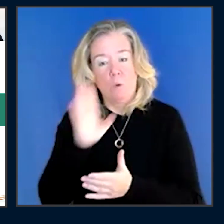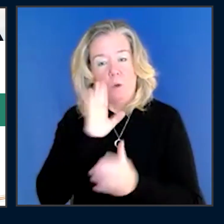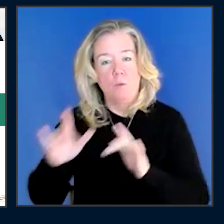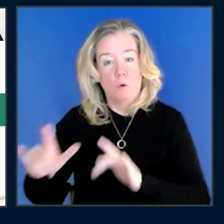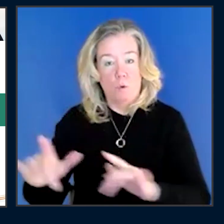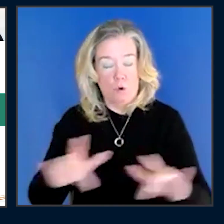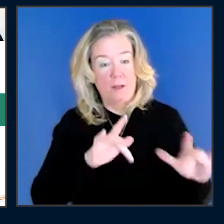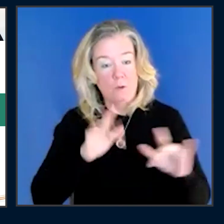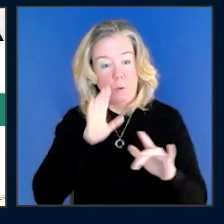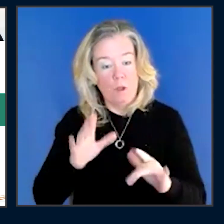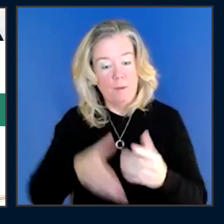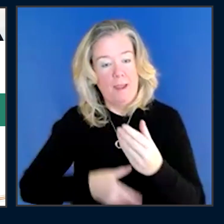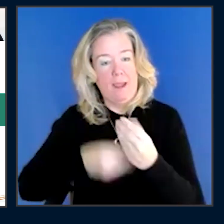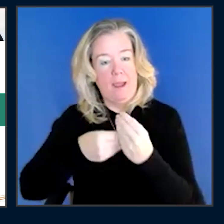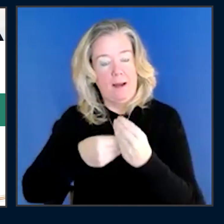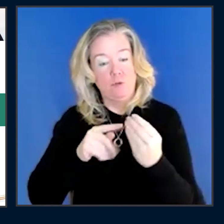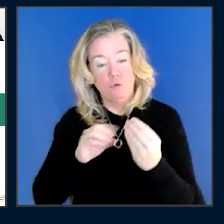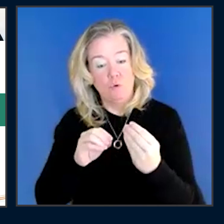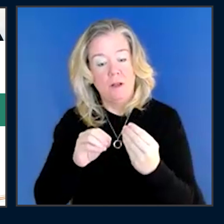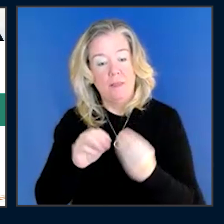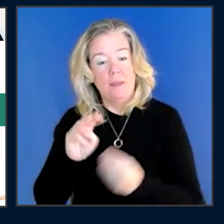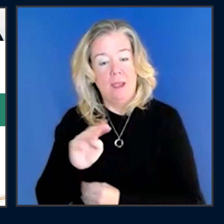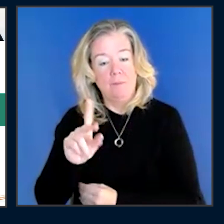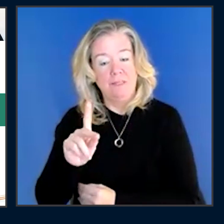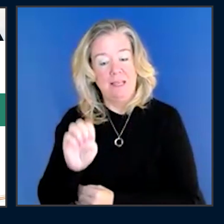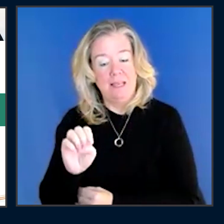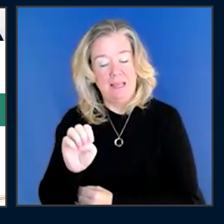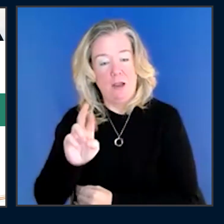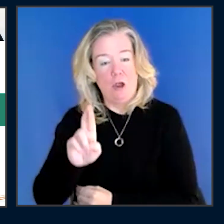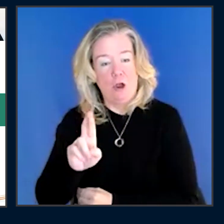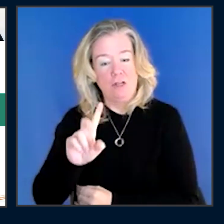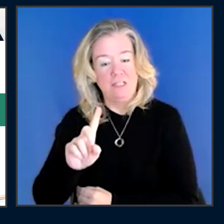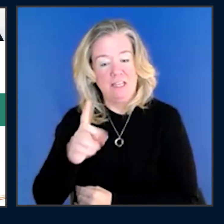and will be added to the MDE RDHH